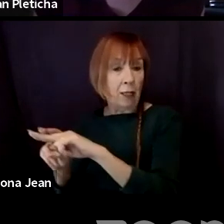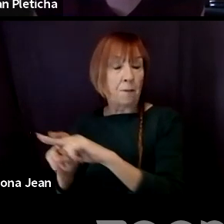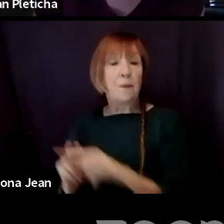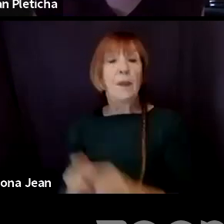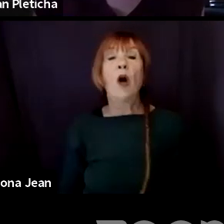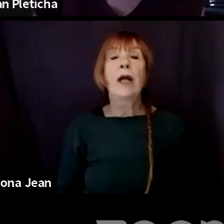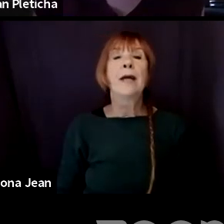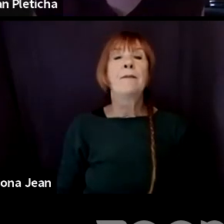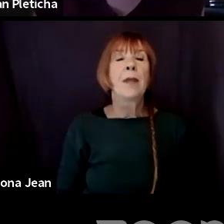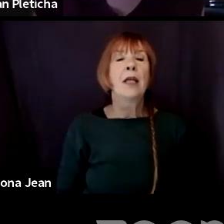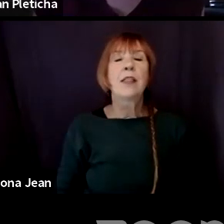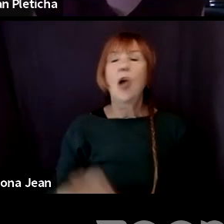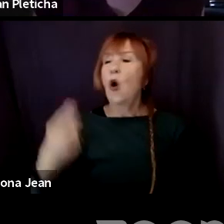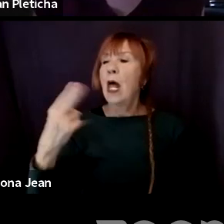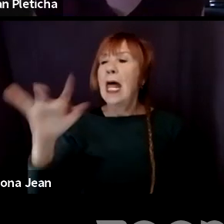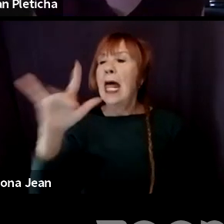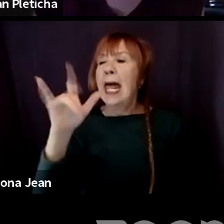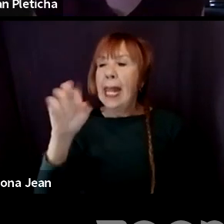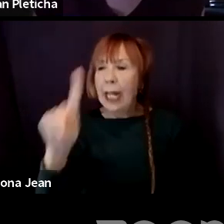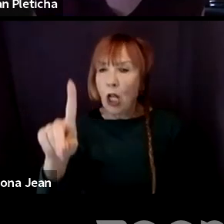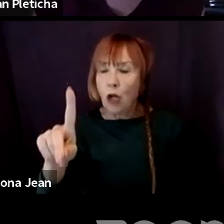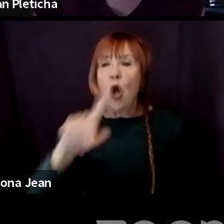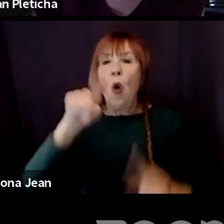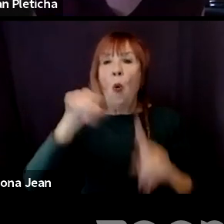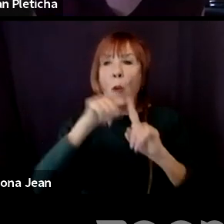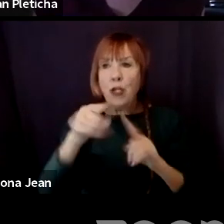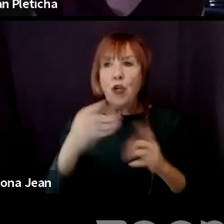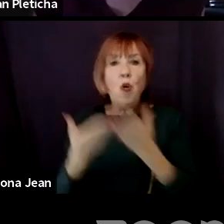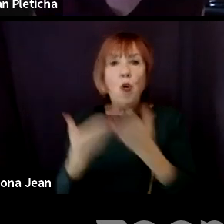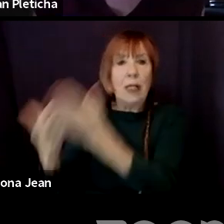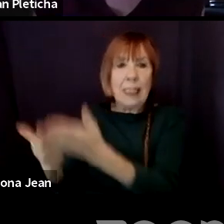that you're looking for in early notes? In early notes, yeah.